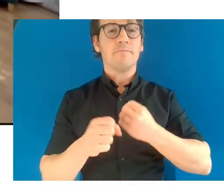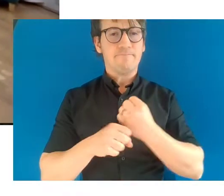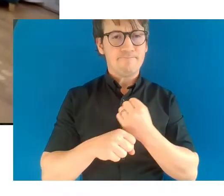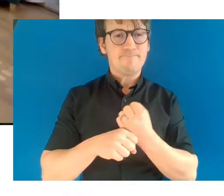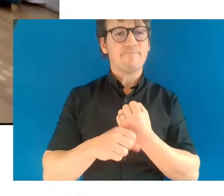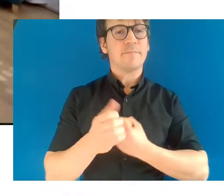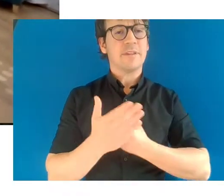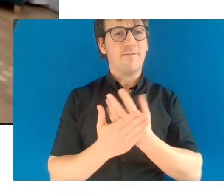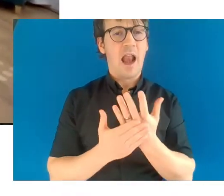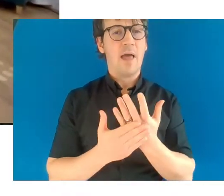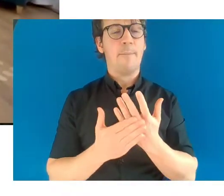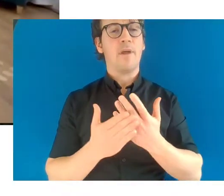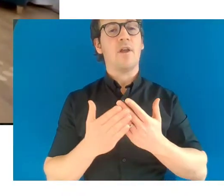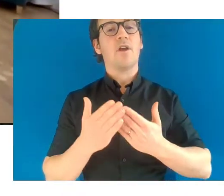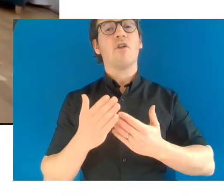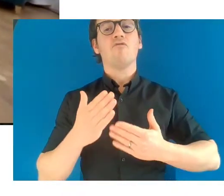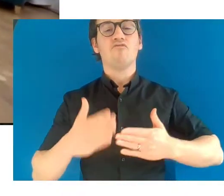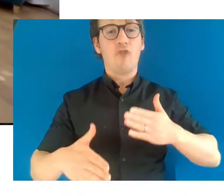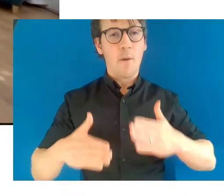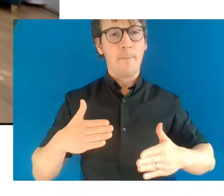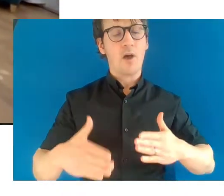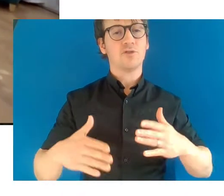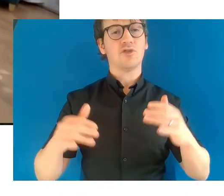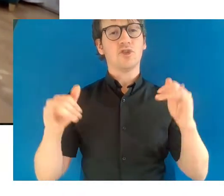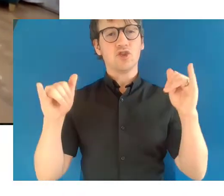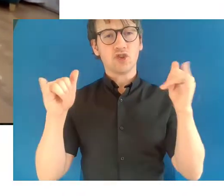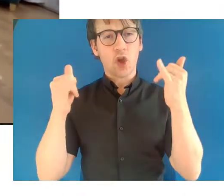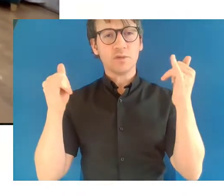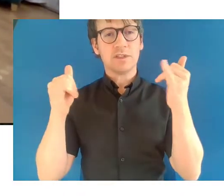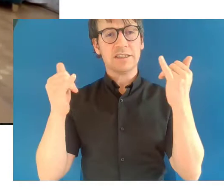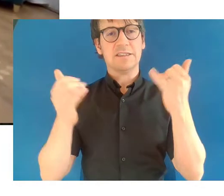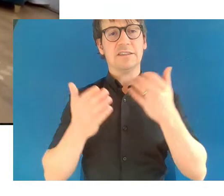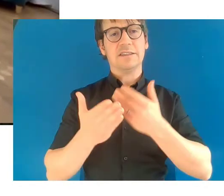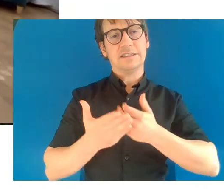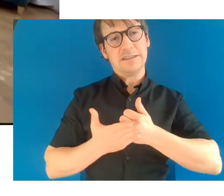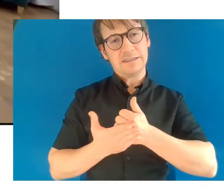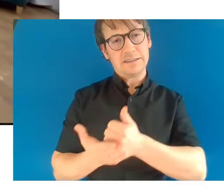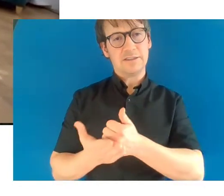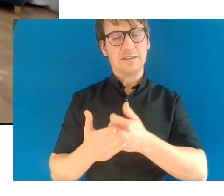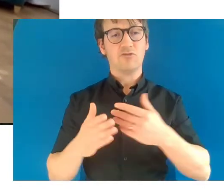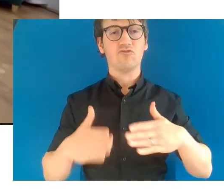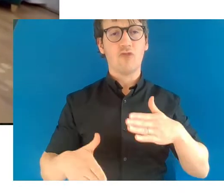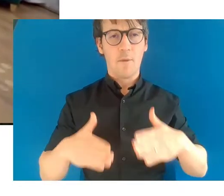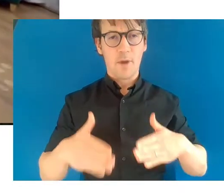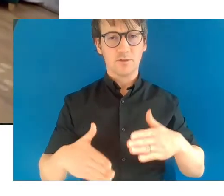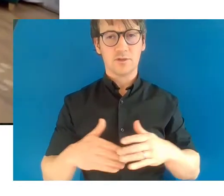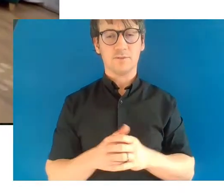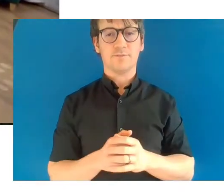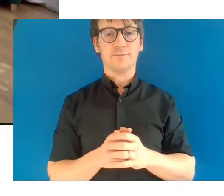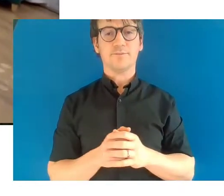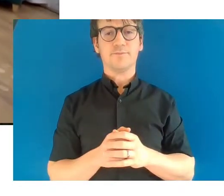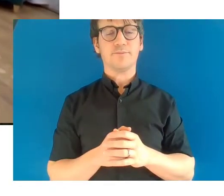socially and physically assistive robots to support people with activities of daily living.